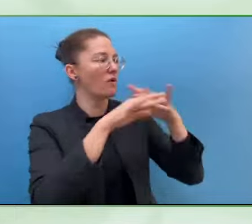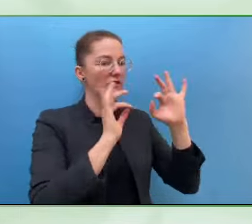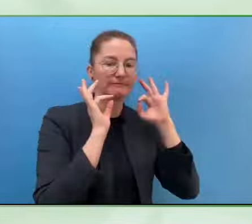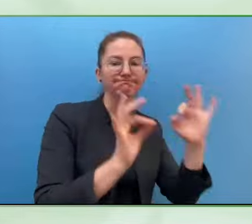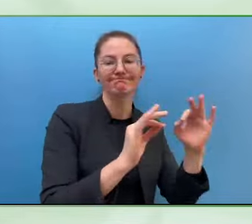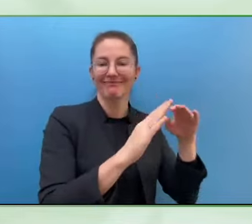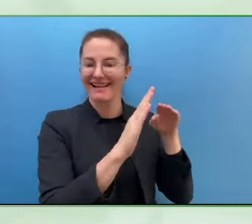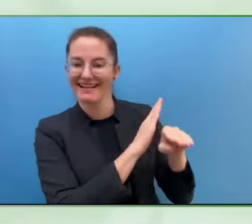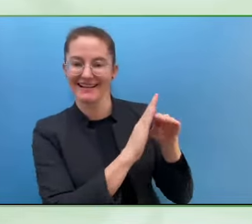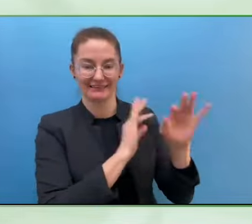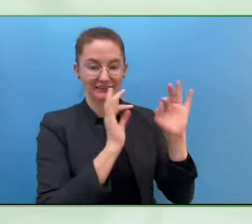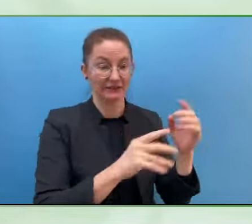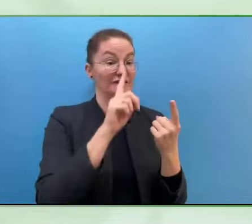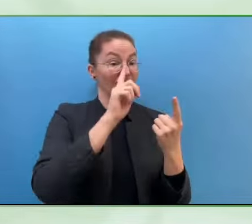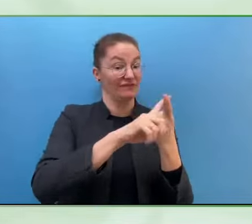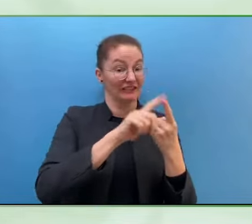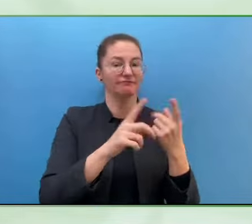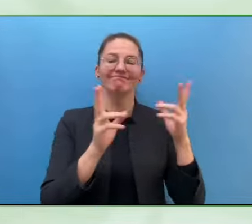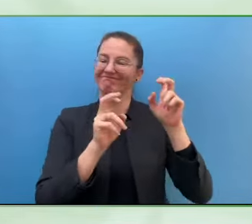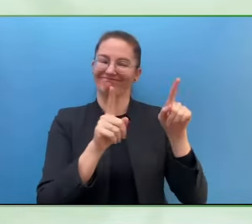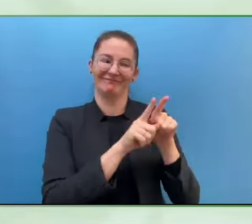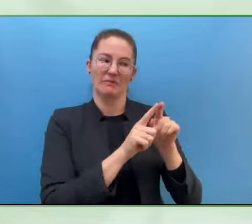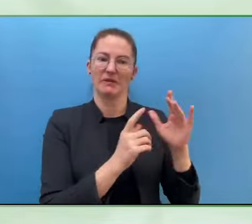to do business with accessibility.